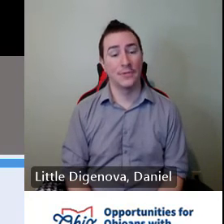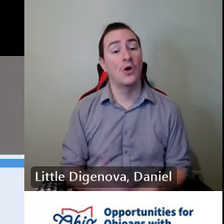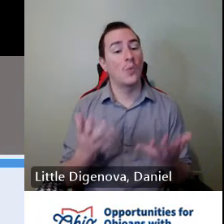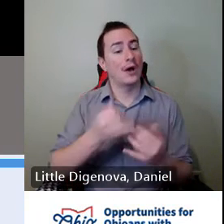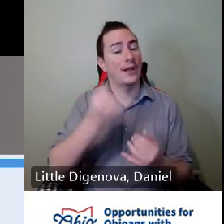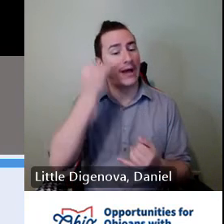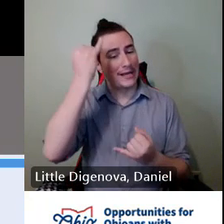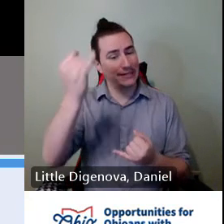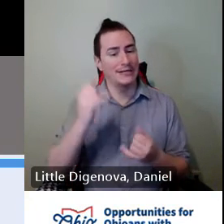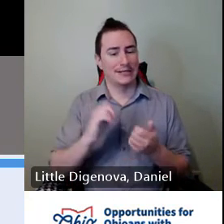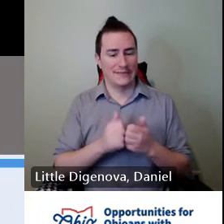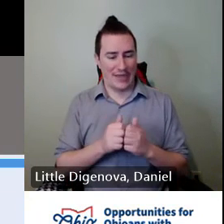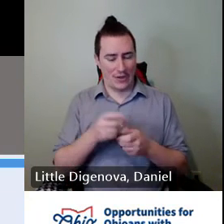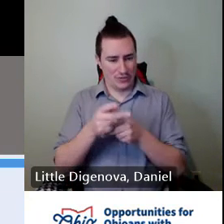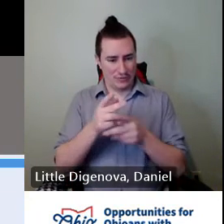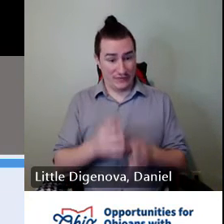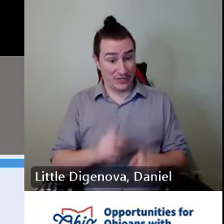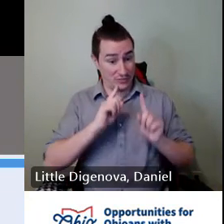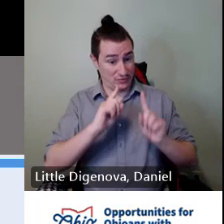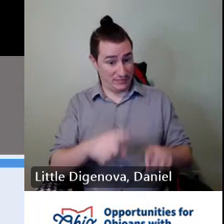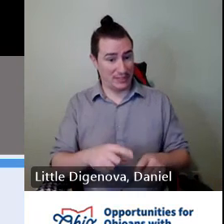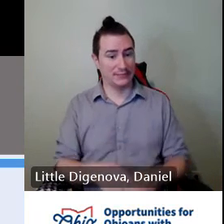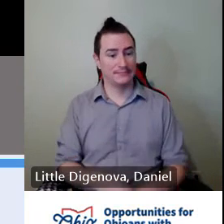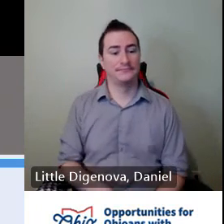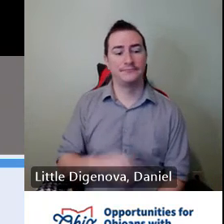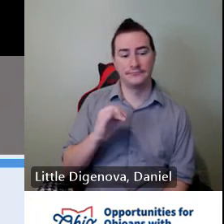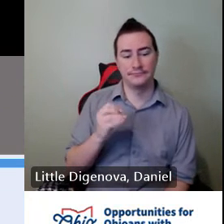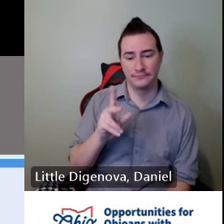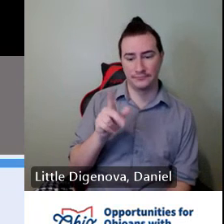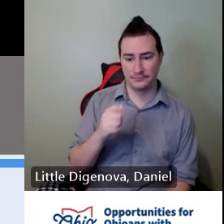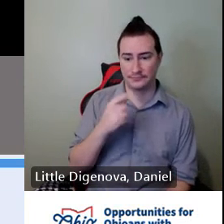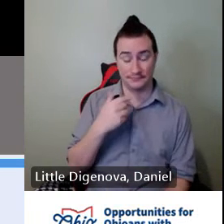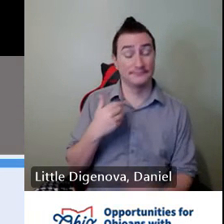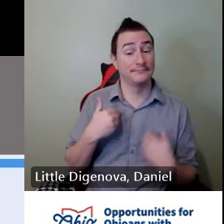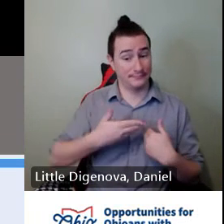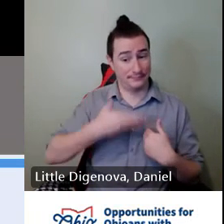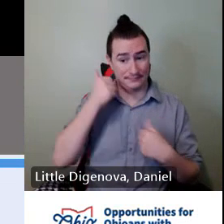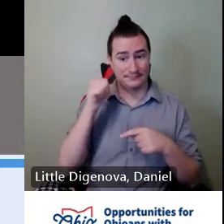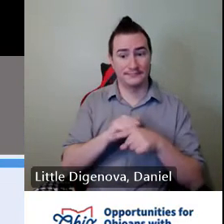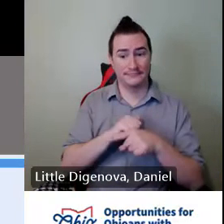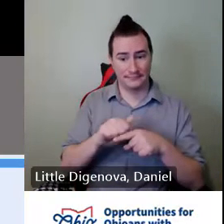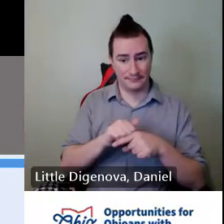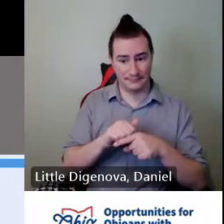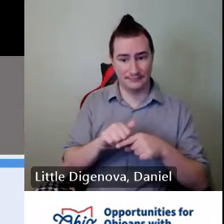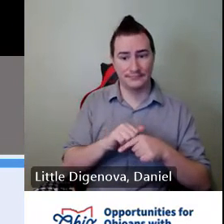Julia: There are best practices so I will share some of these. A best practice is for an employer to consult with its